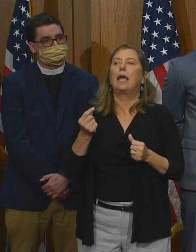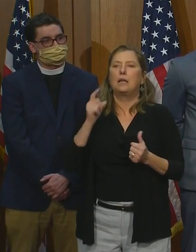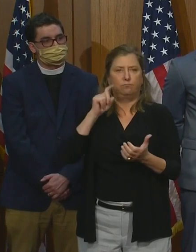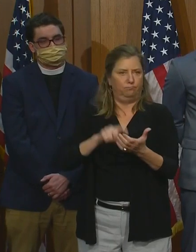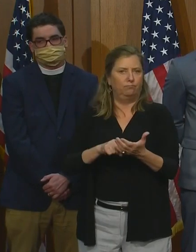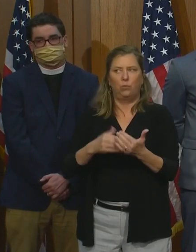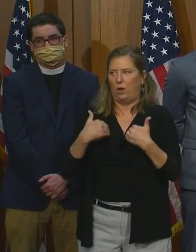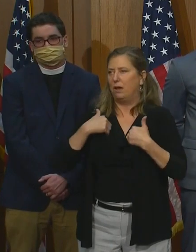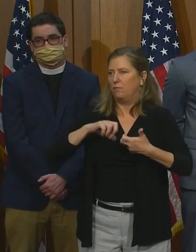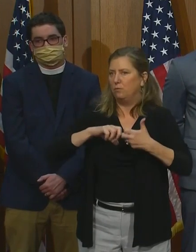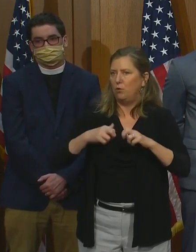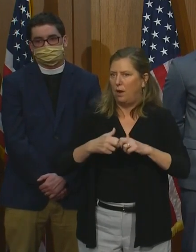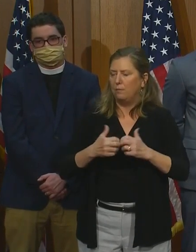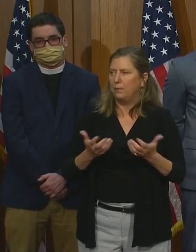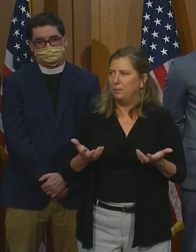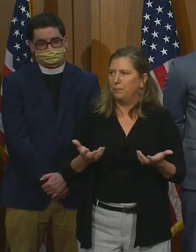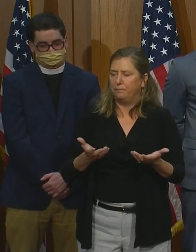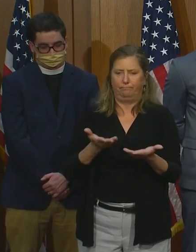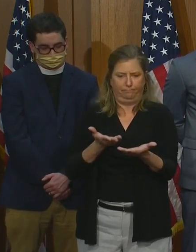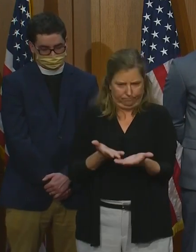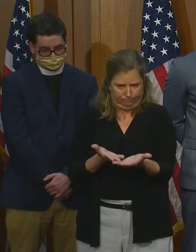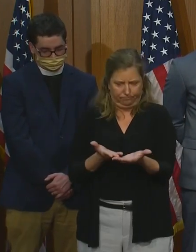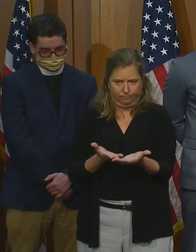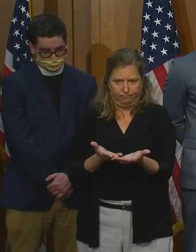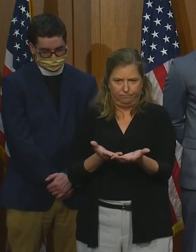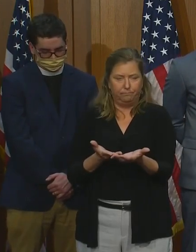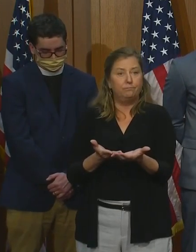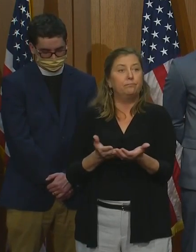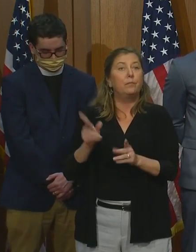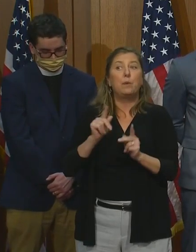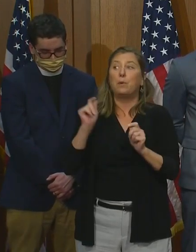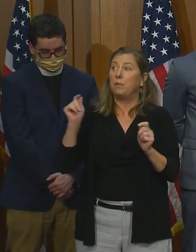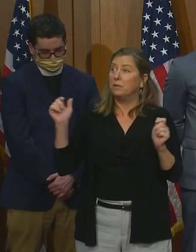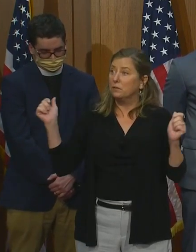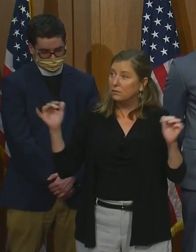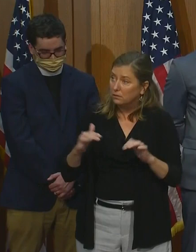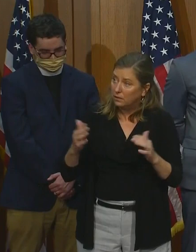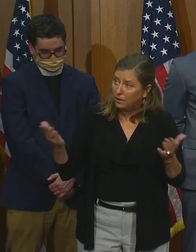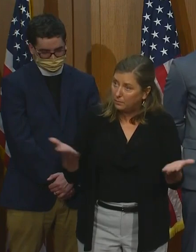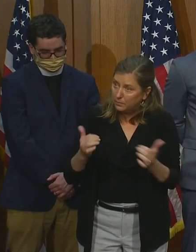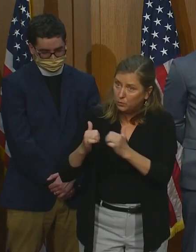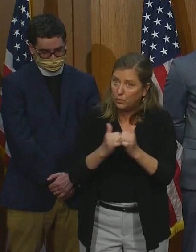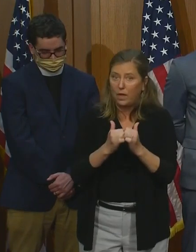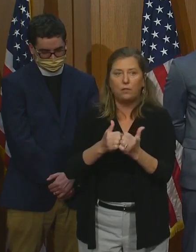FIRST STEP IS TO REALIZE THAT THAT WE HAVE A PROBLEM- AND